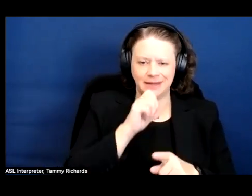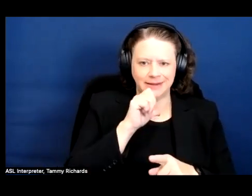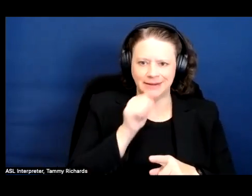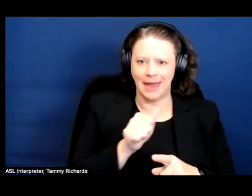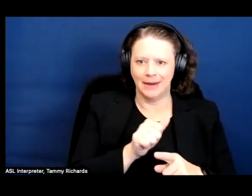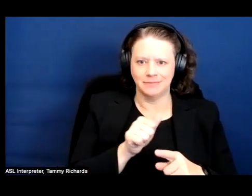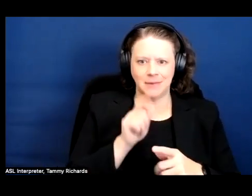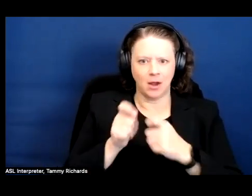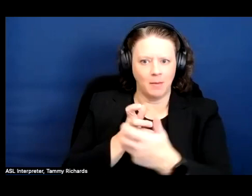And if so, how?